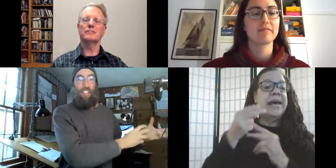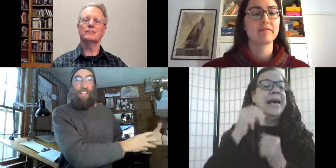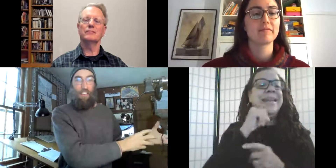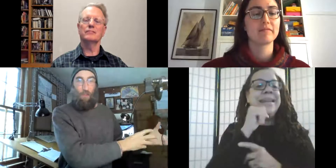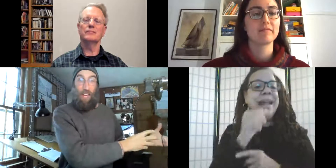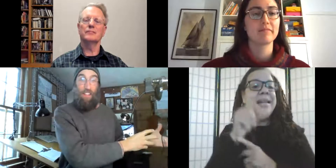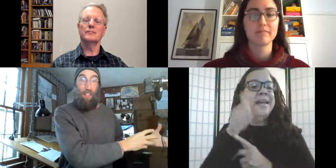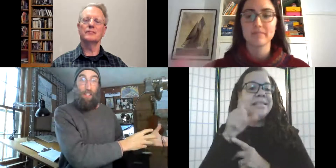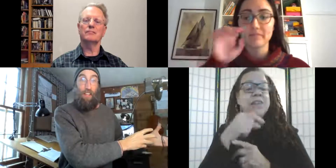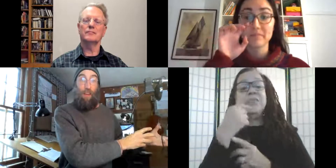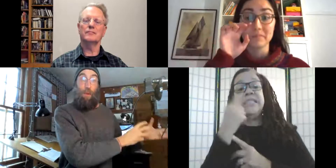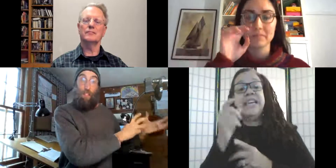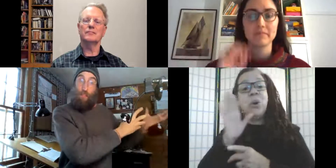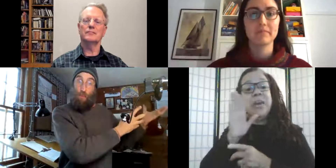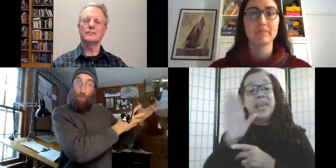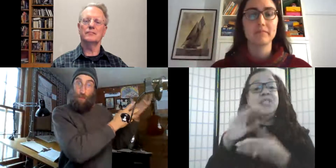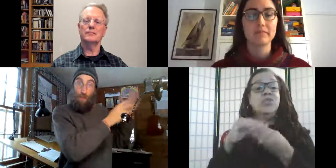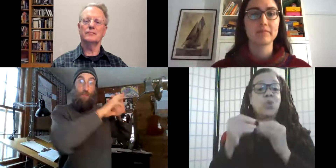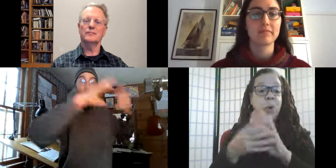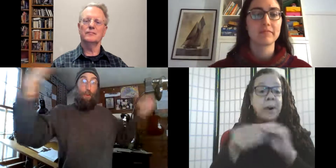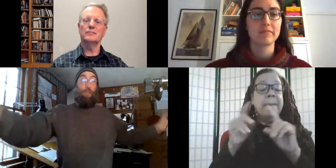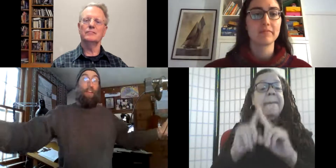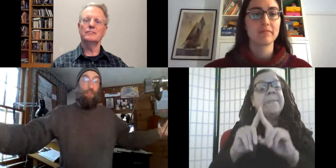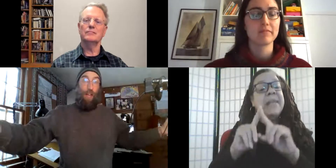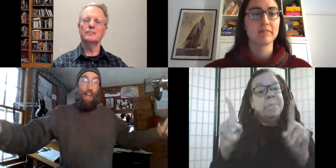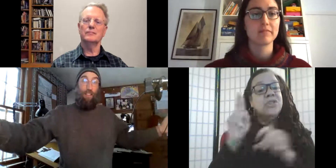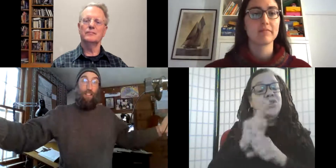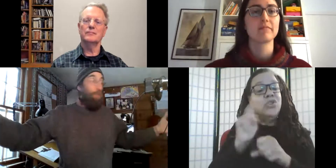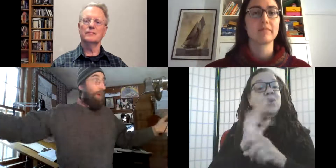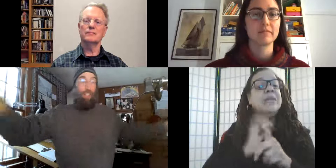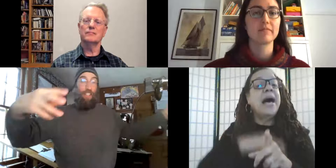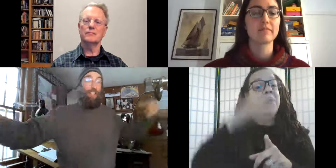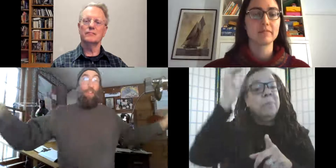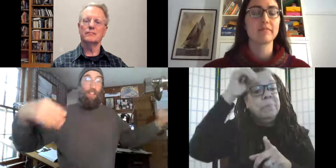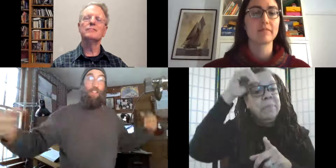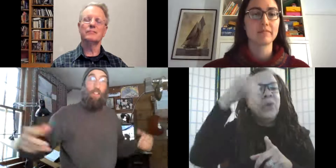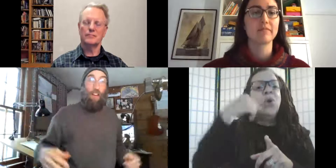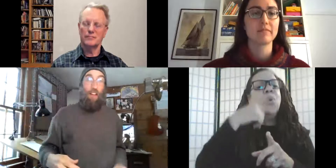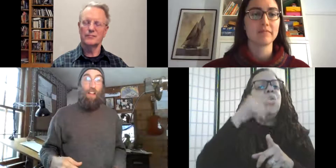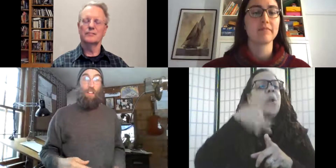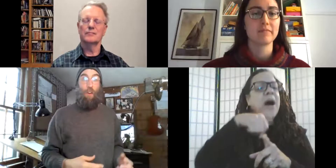just to tell it the way he told it, but to use our perspective. We have to say: Who else needs to be in this story?